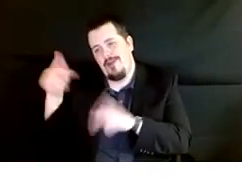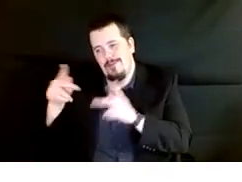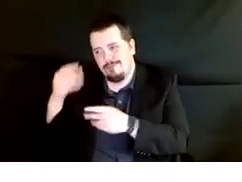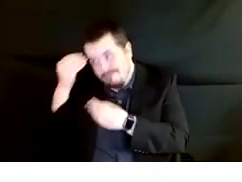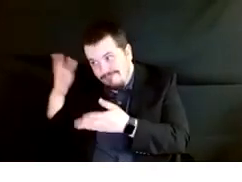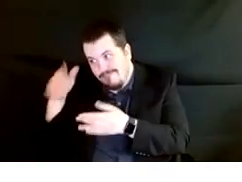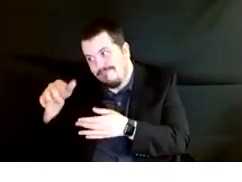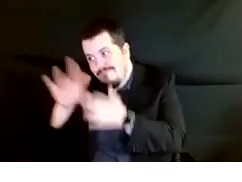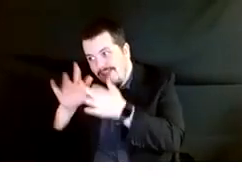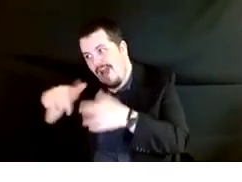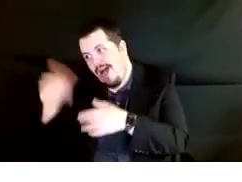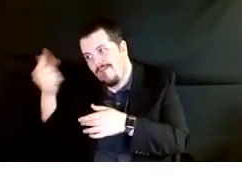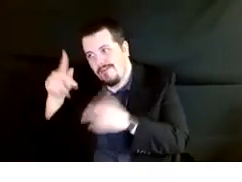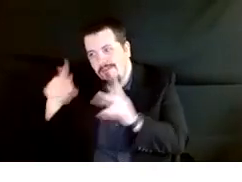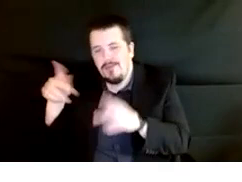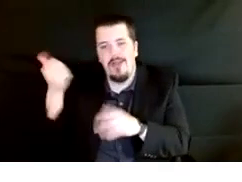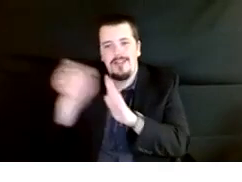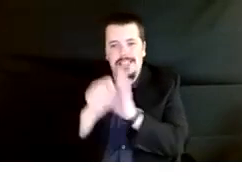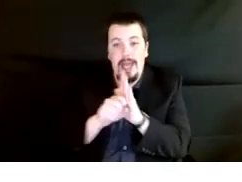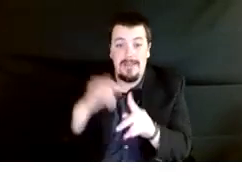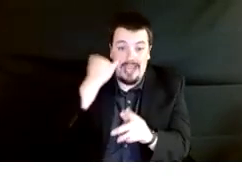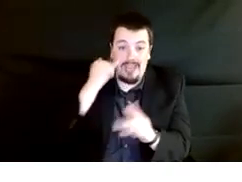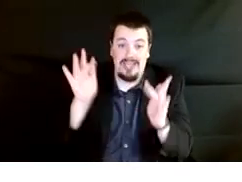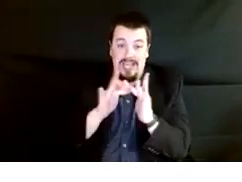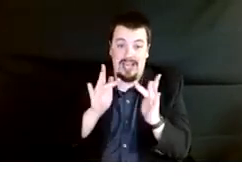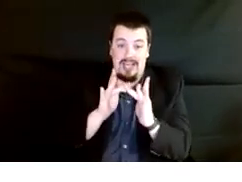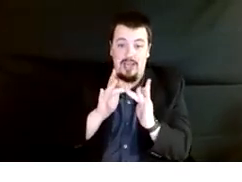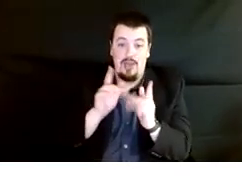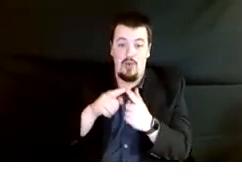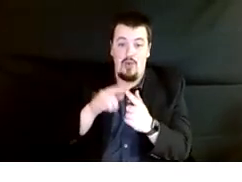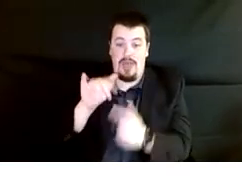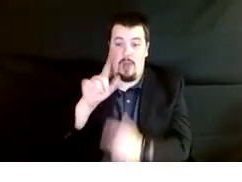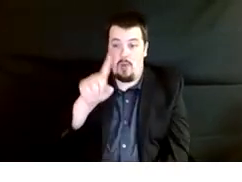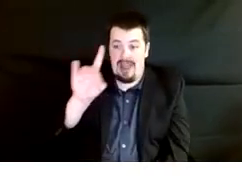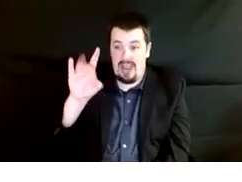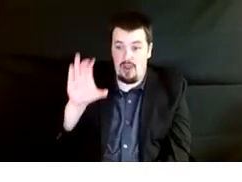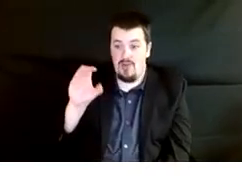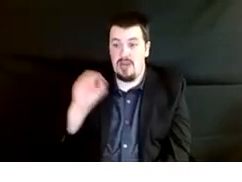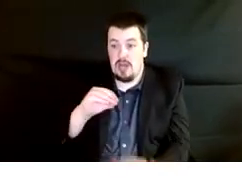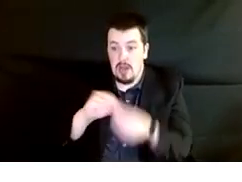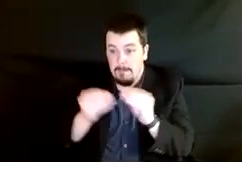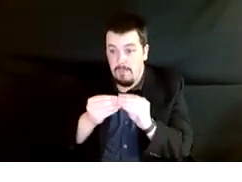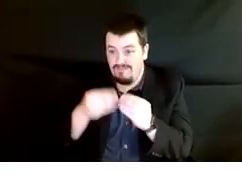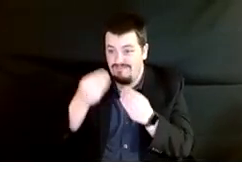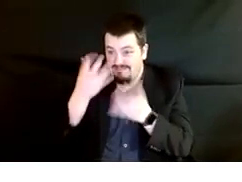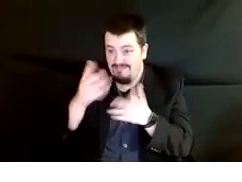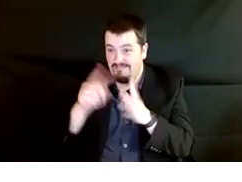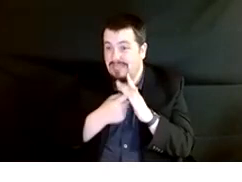but if folks um contact the eight.. the toll-free number that I gave at the beginning for the ADA